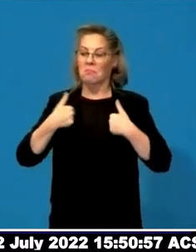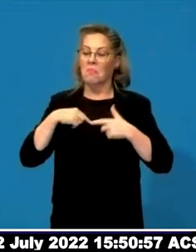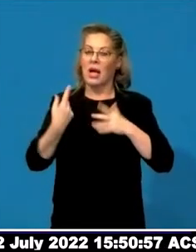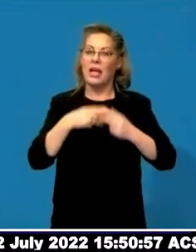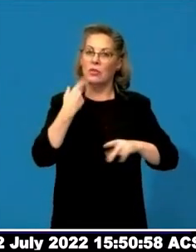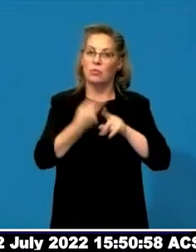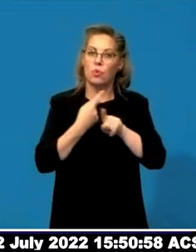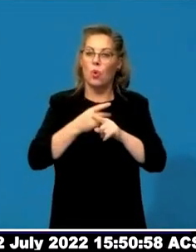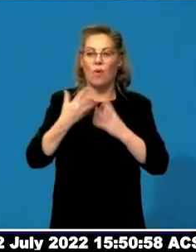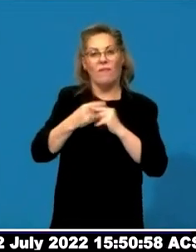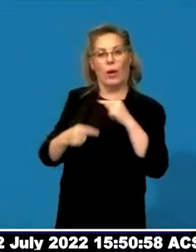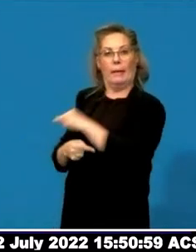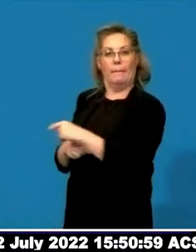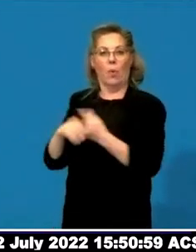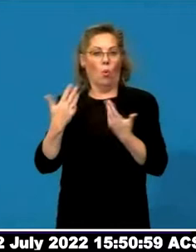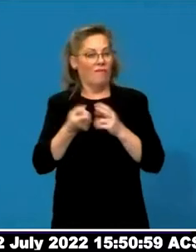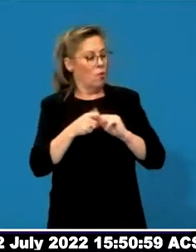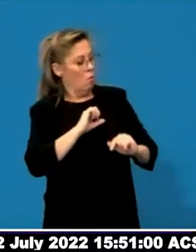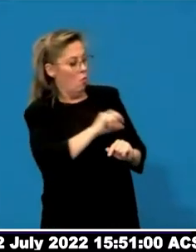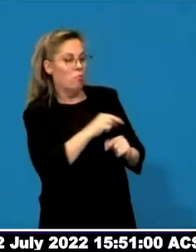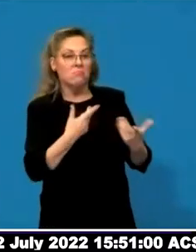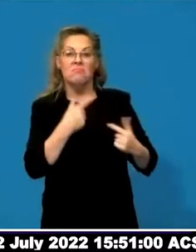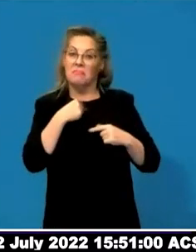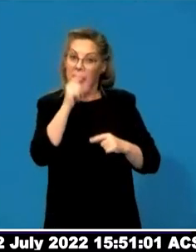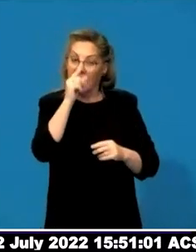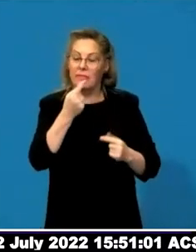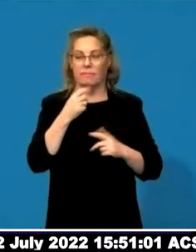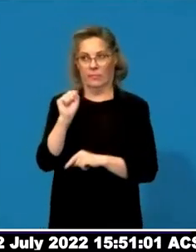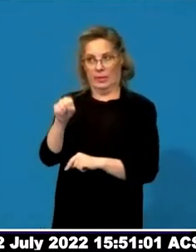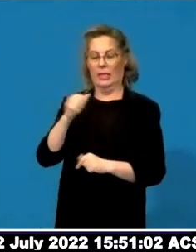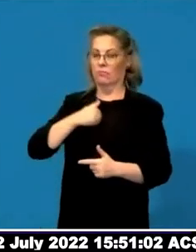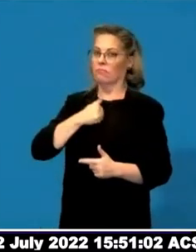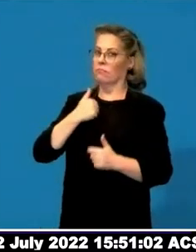But I first would like to ask, Boyzie, thank you for coming today.